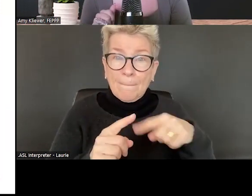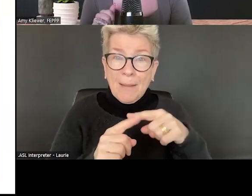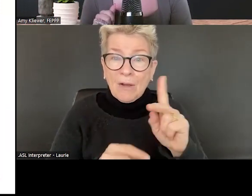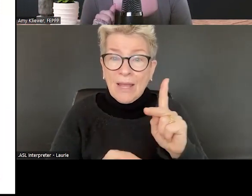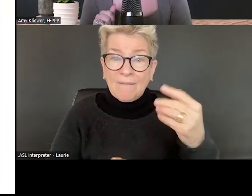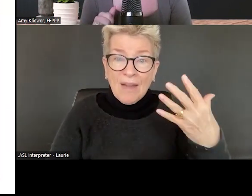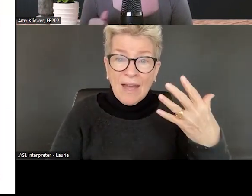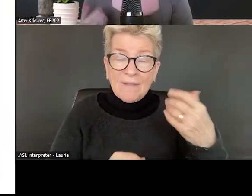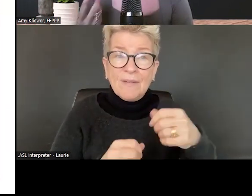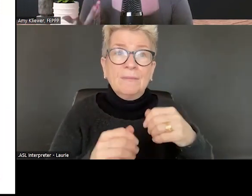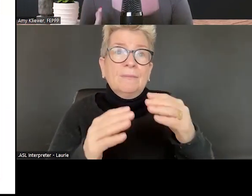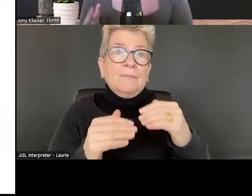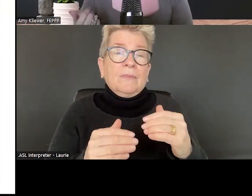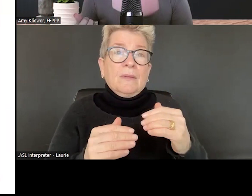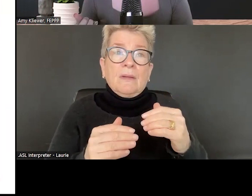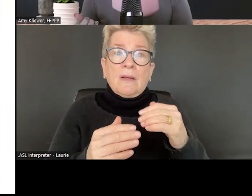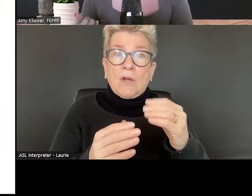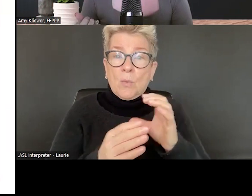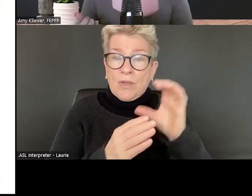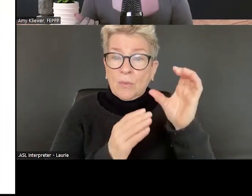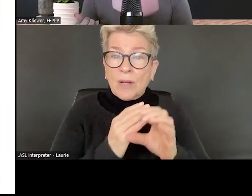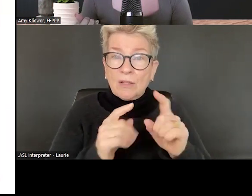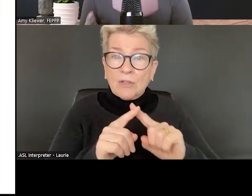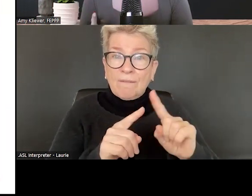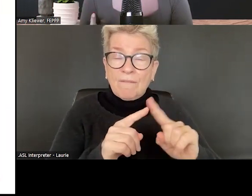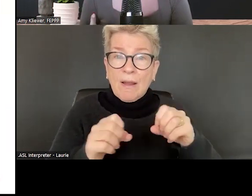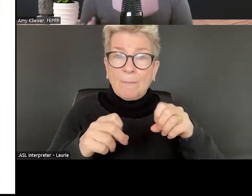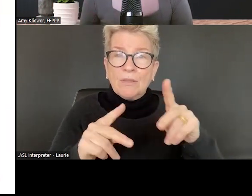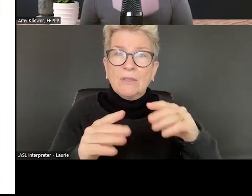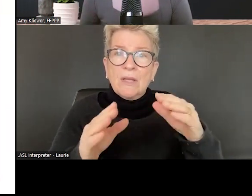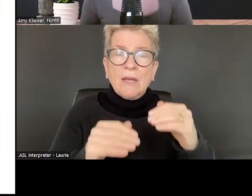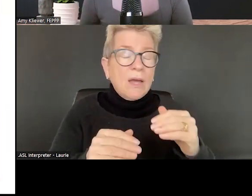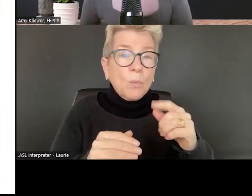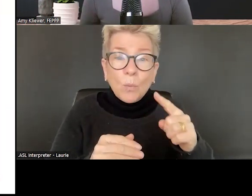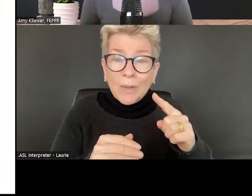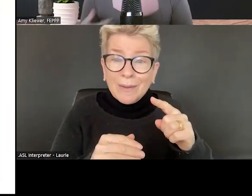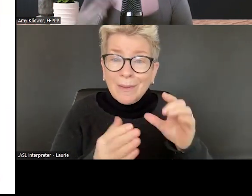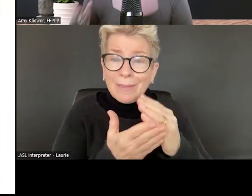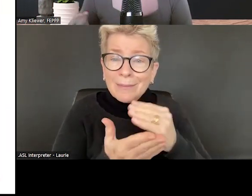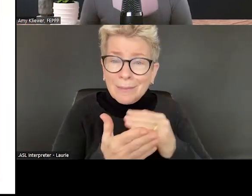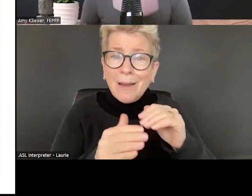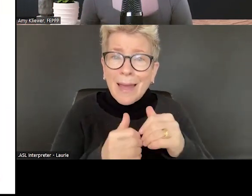opportunities or even, we did one on buying a car lessons, on buying a car and how to roll those out